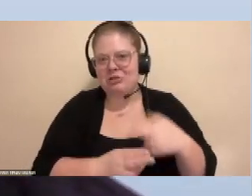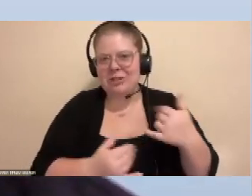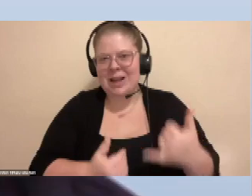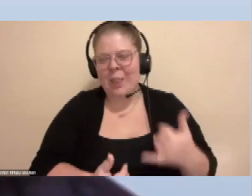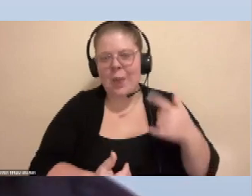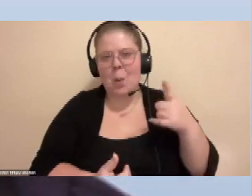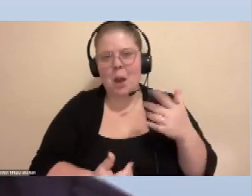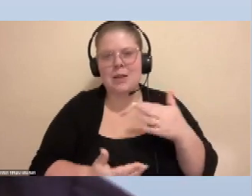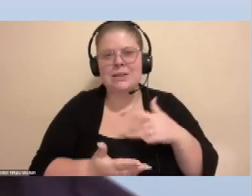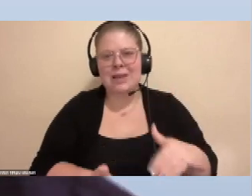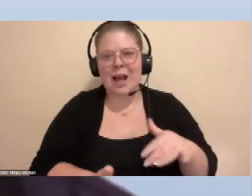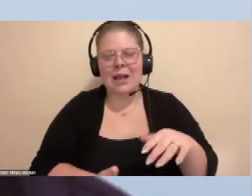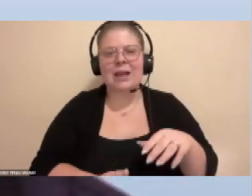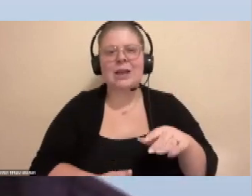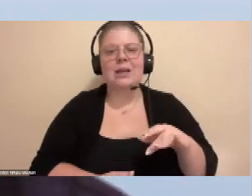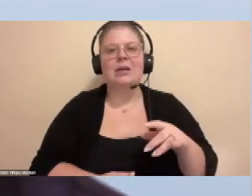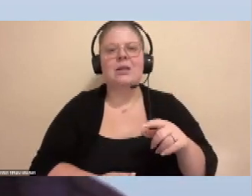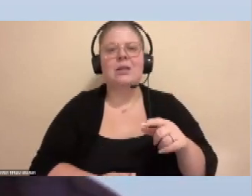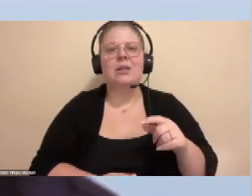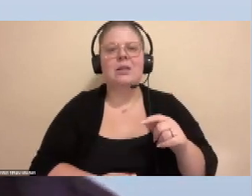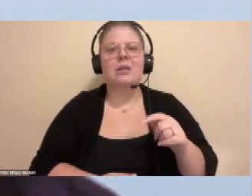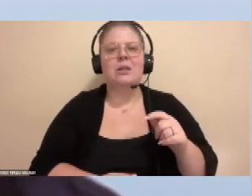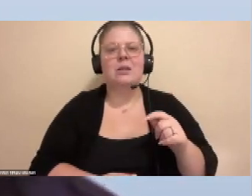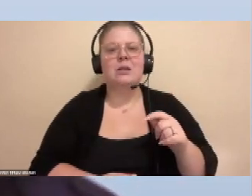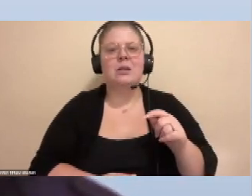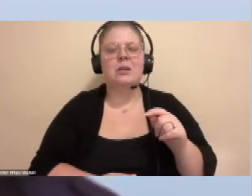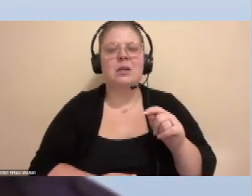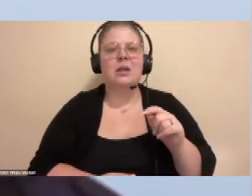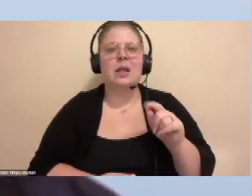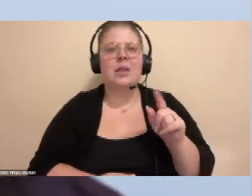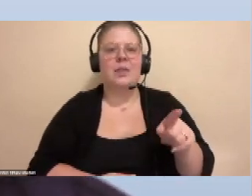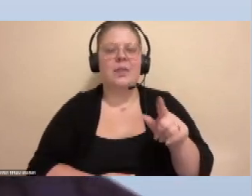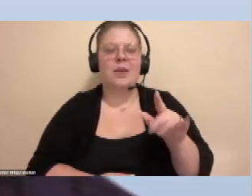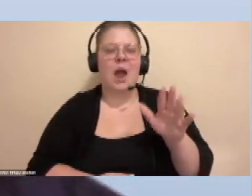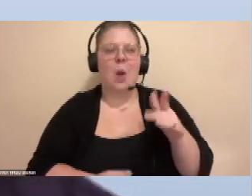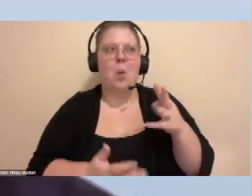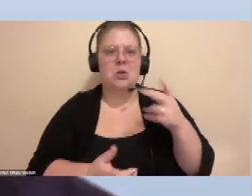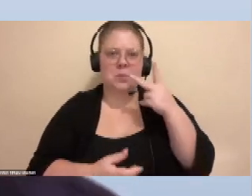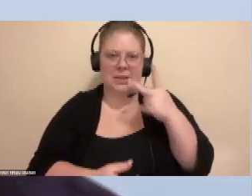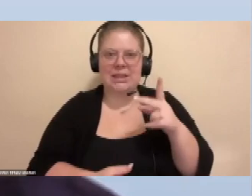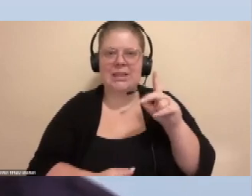of study that I'd really like to see is data that looks at the impact